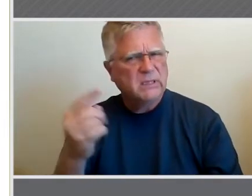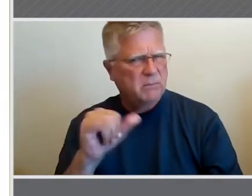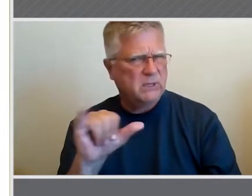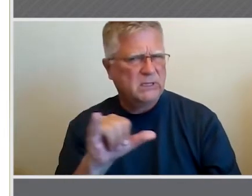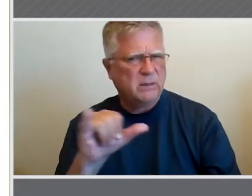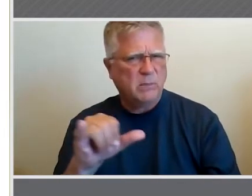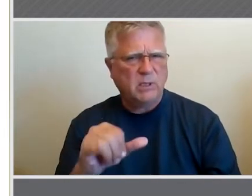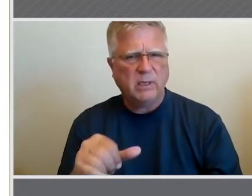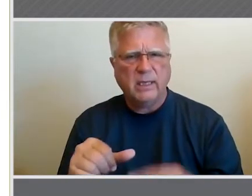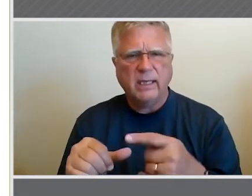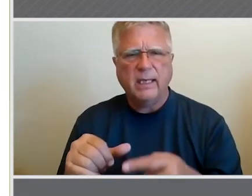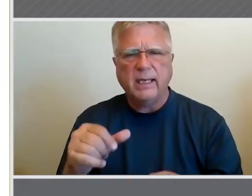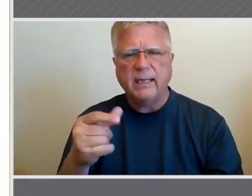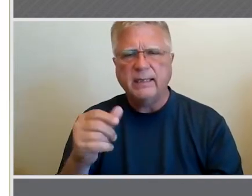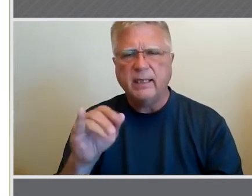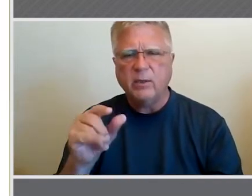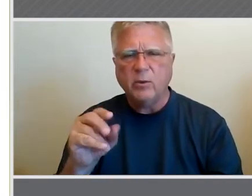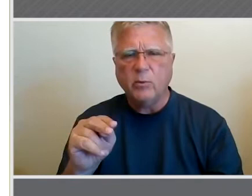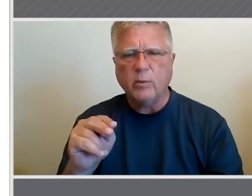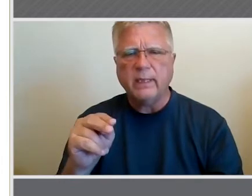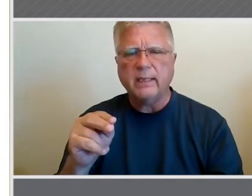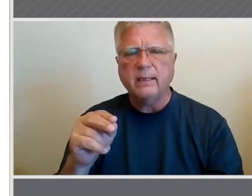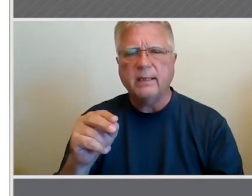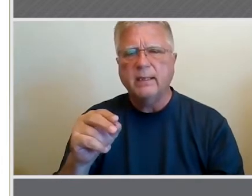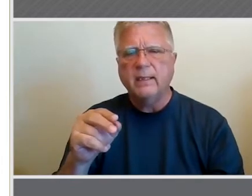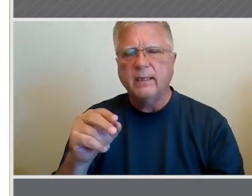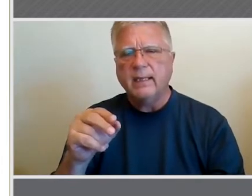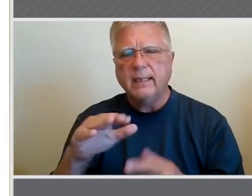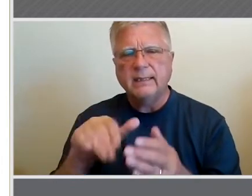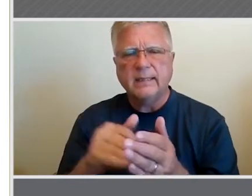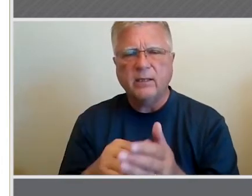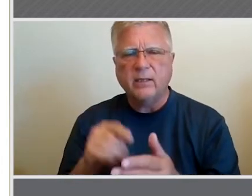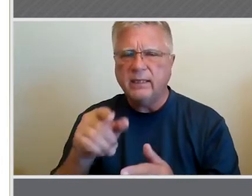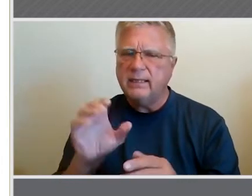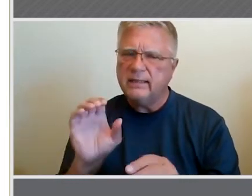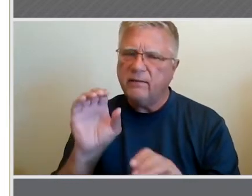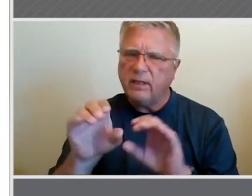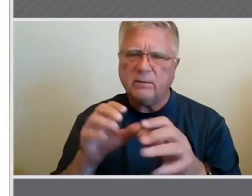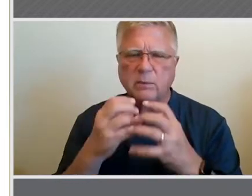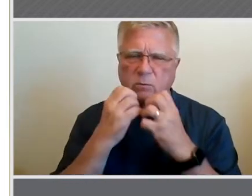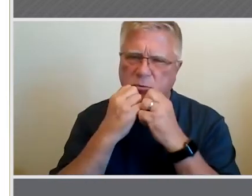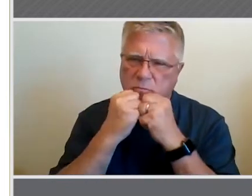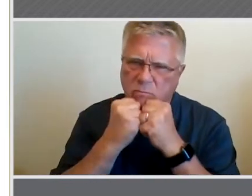center so you need these types of investments are critical to our work to really help businesses